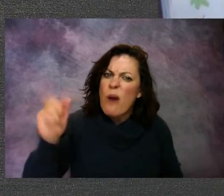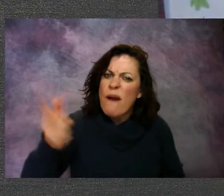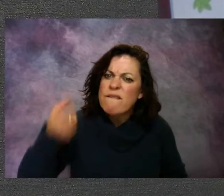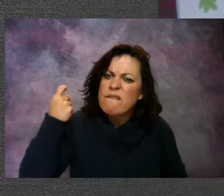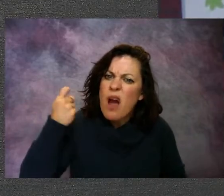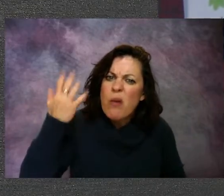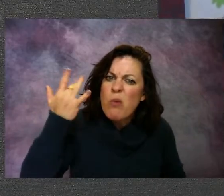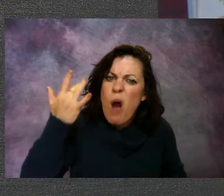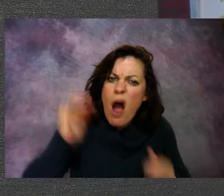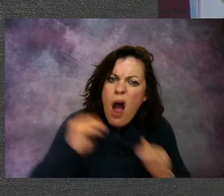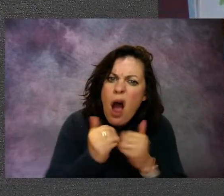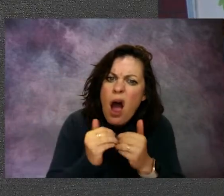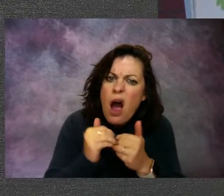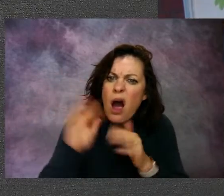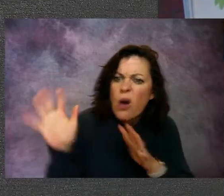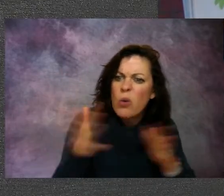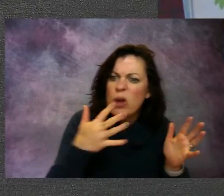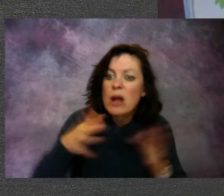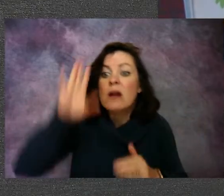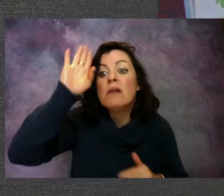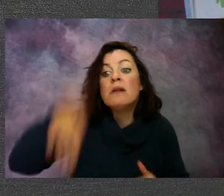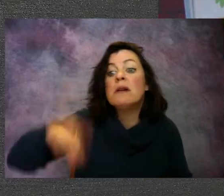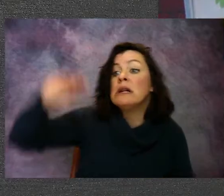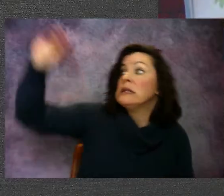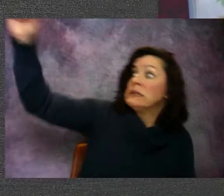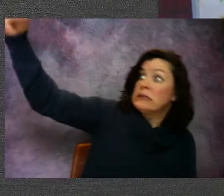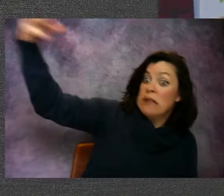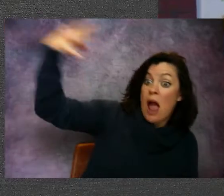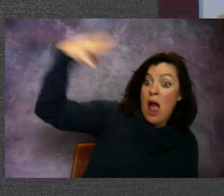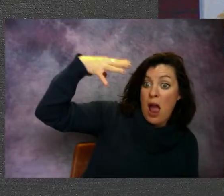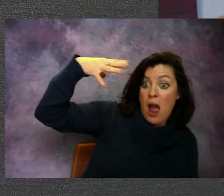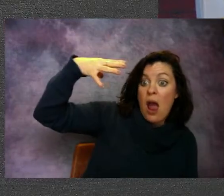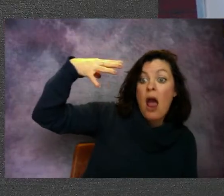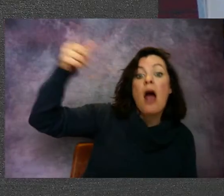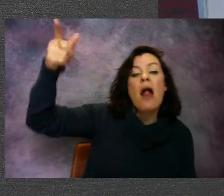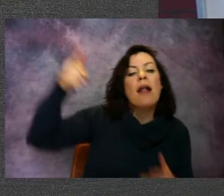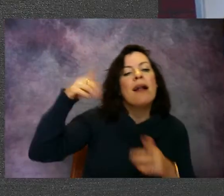The sun warms the air and the warm air rises up,